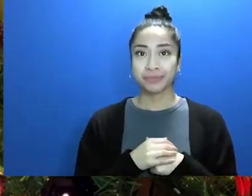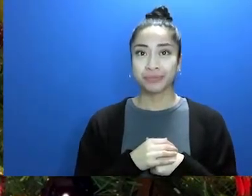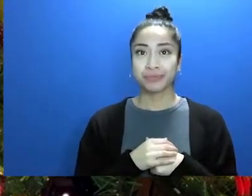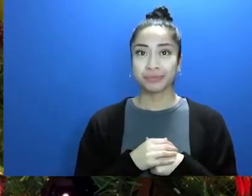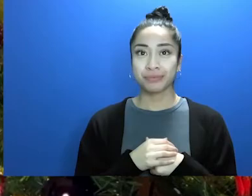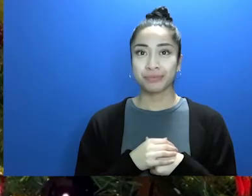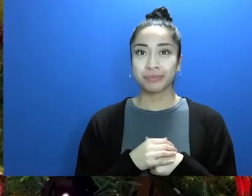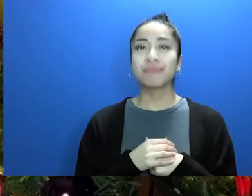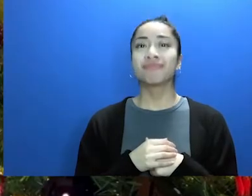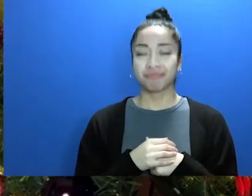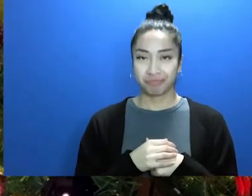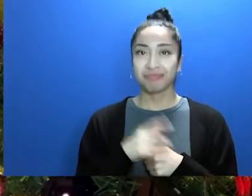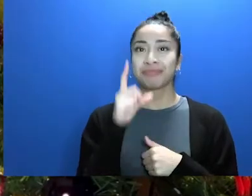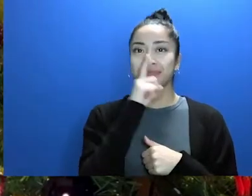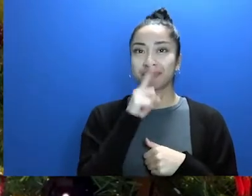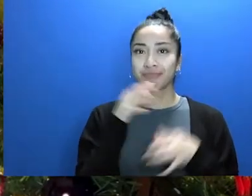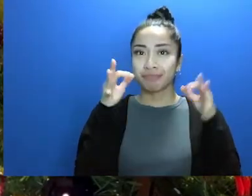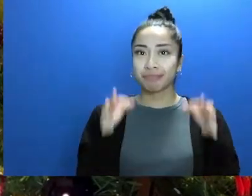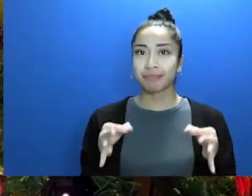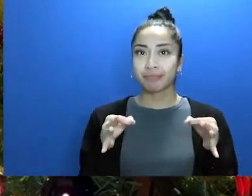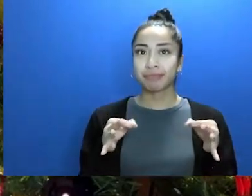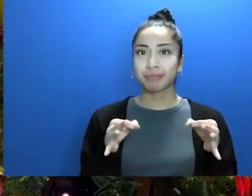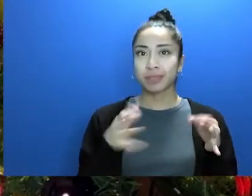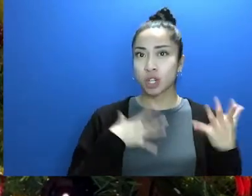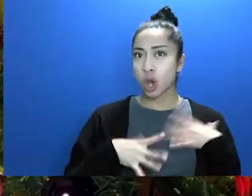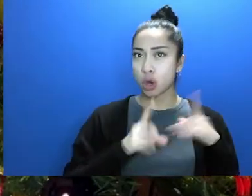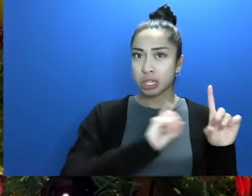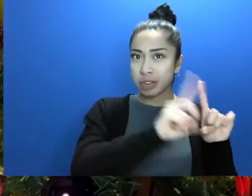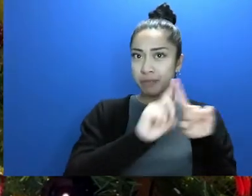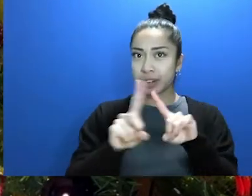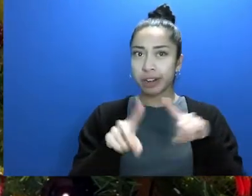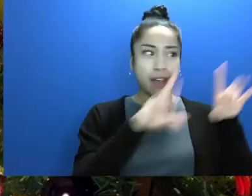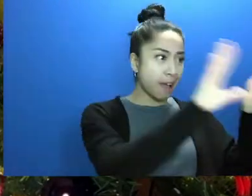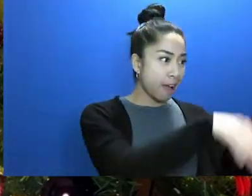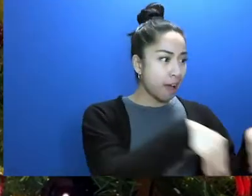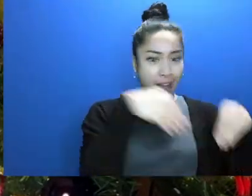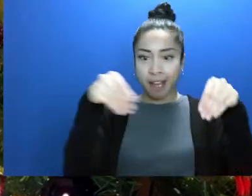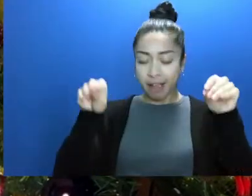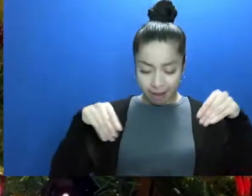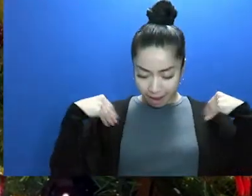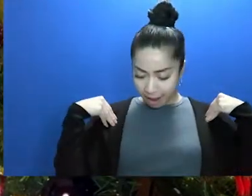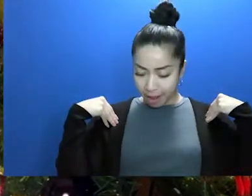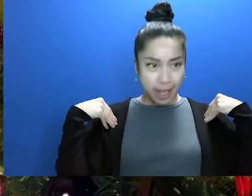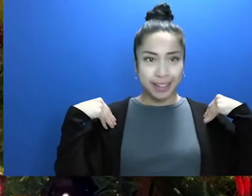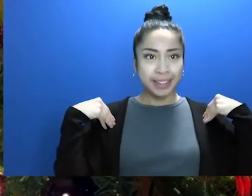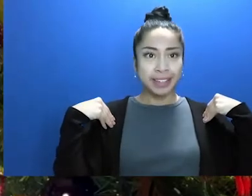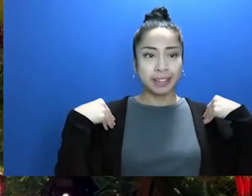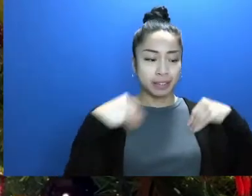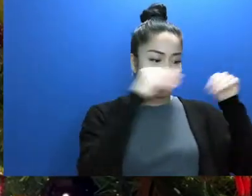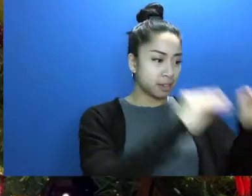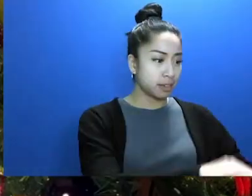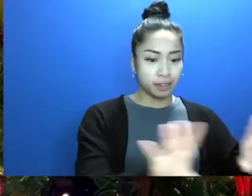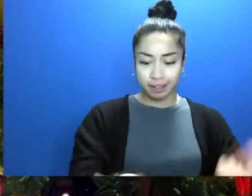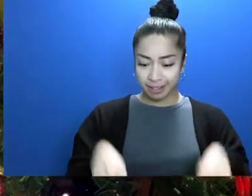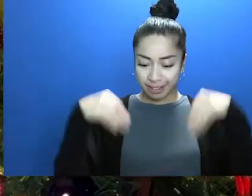a fashion show was afoot as she tried to decide on the most festive look for the upper east side